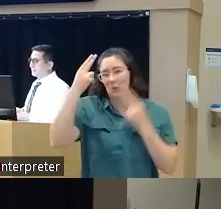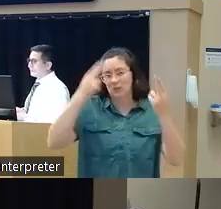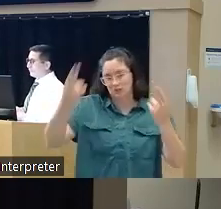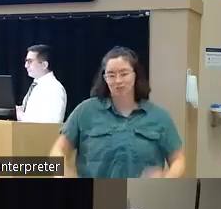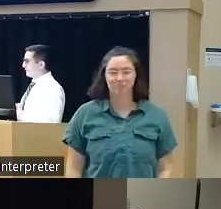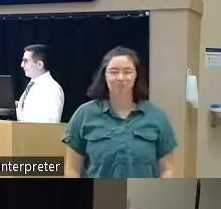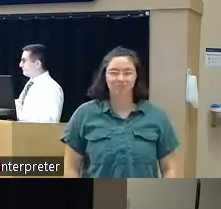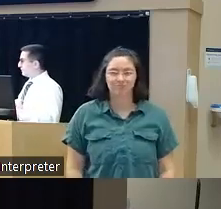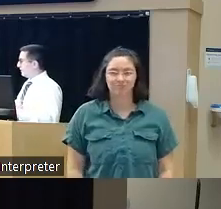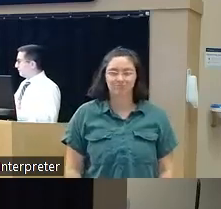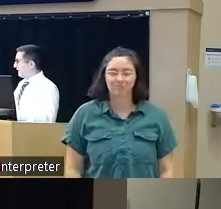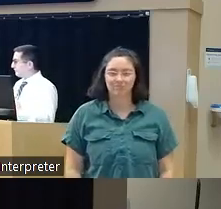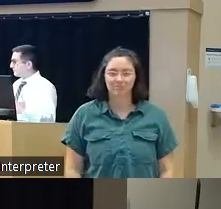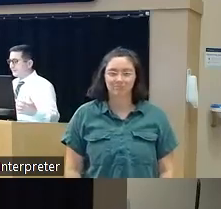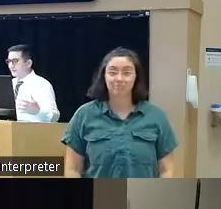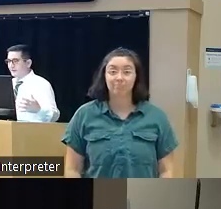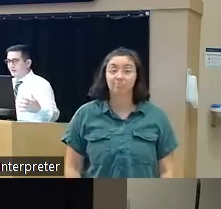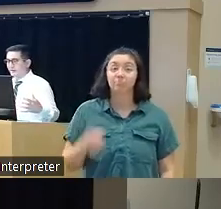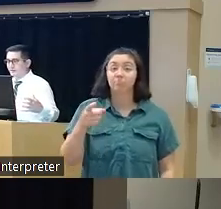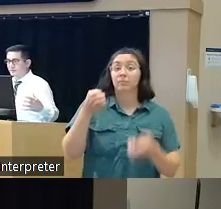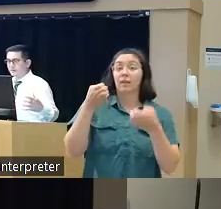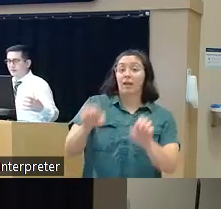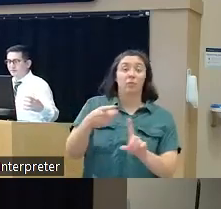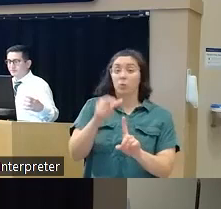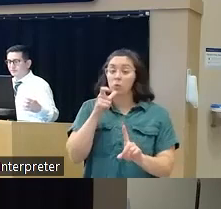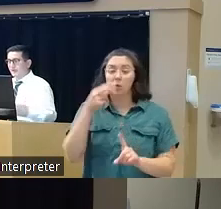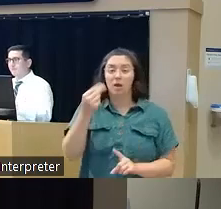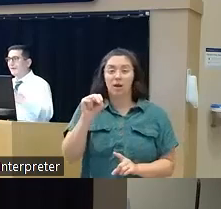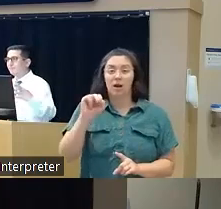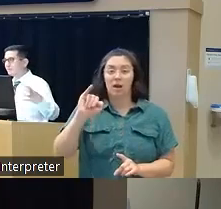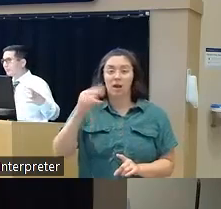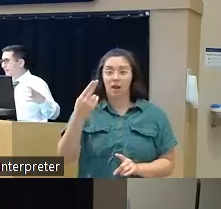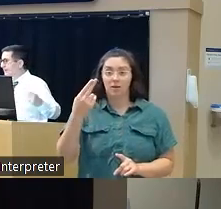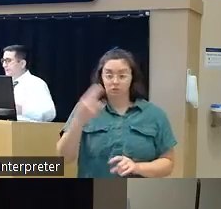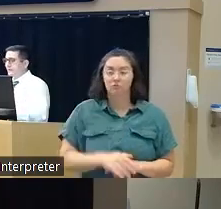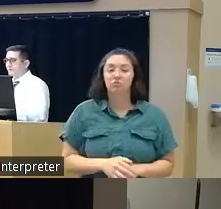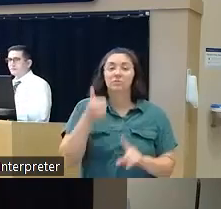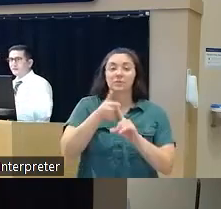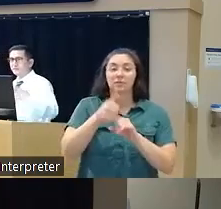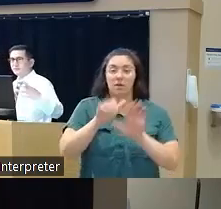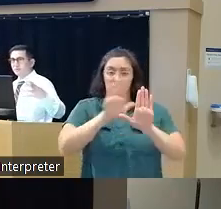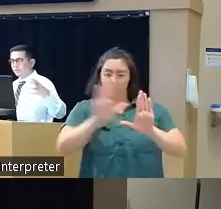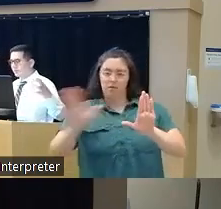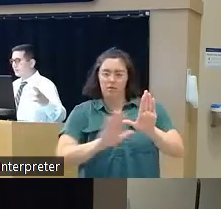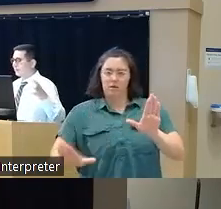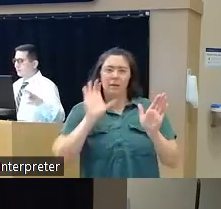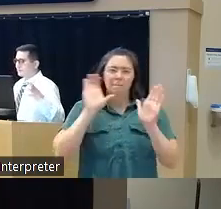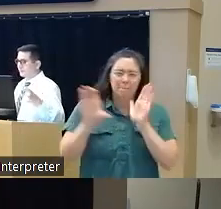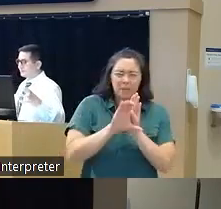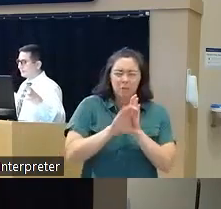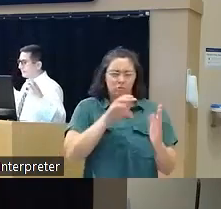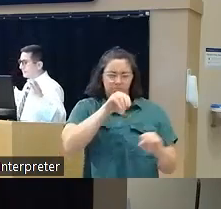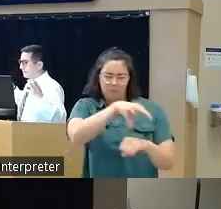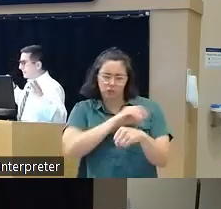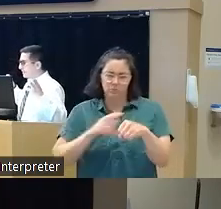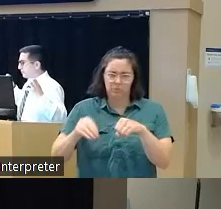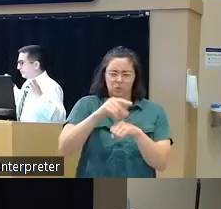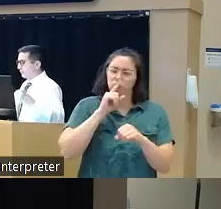and so because of efforts by the NIH to map the brain and to get you know really great densely you